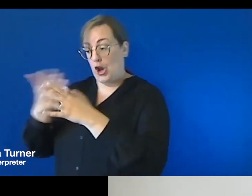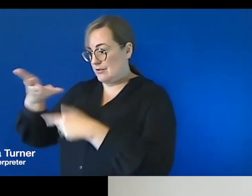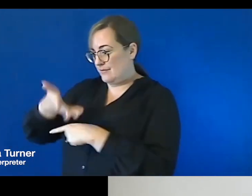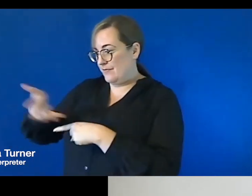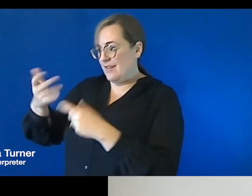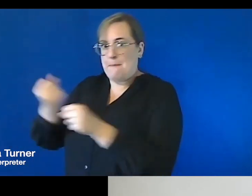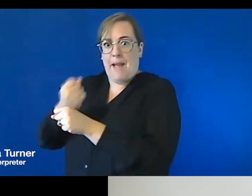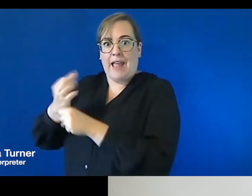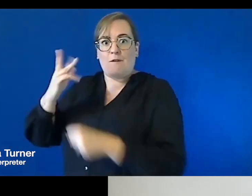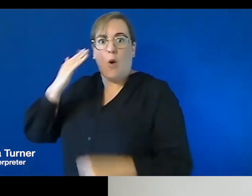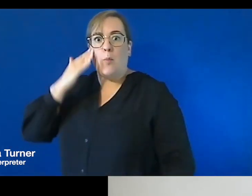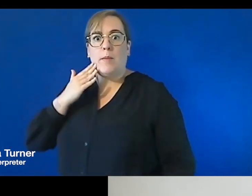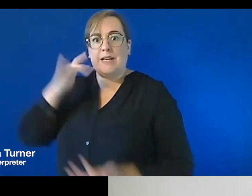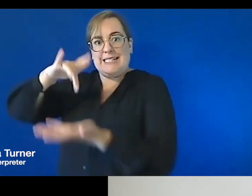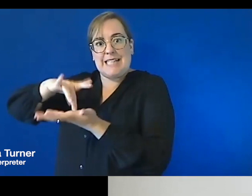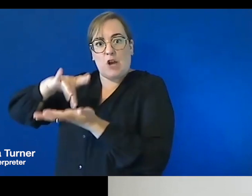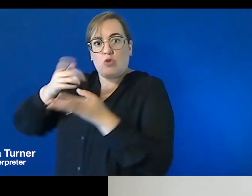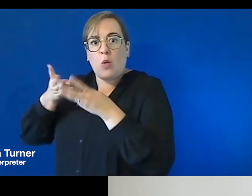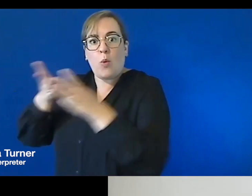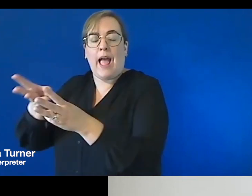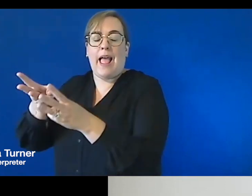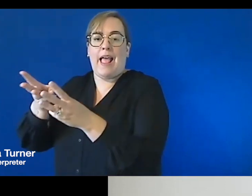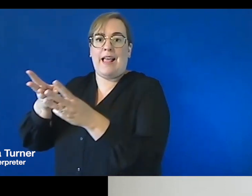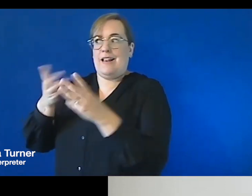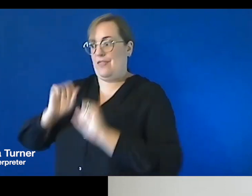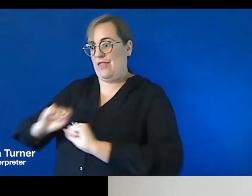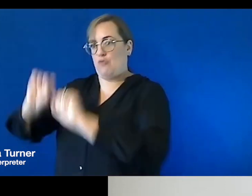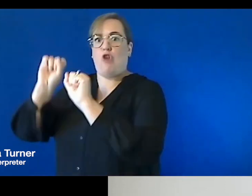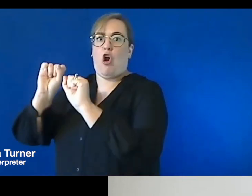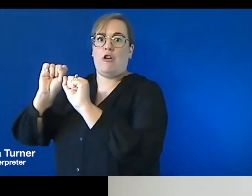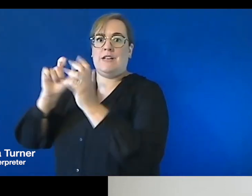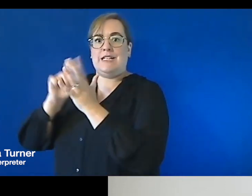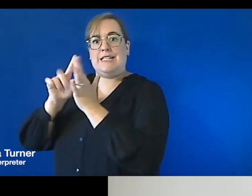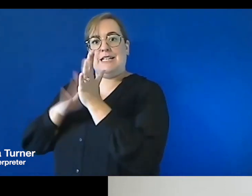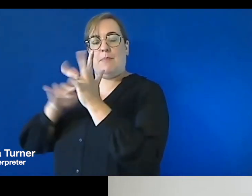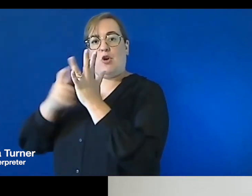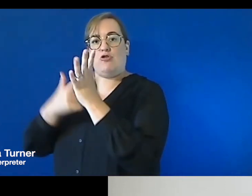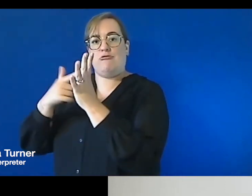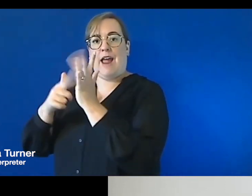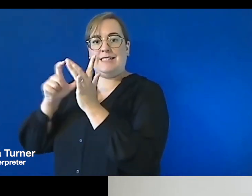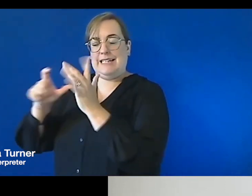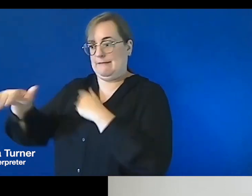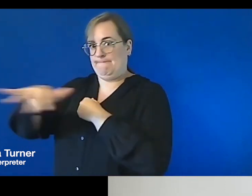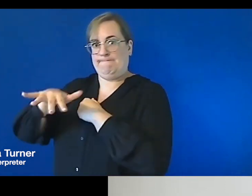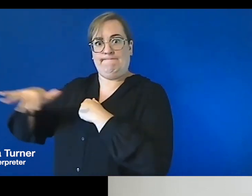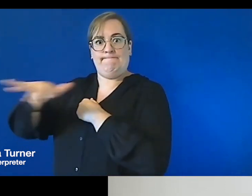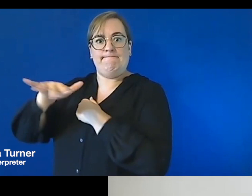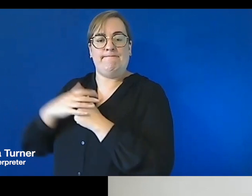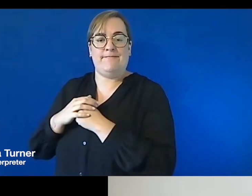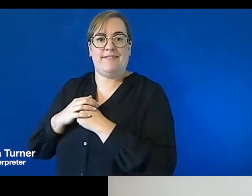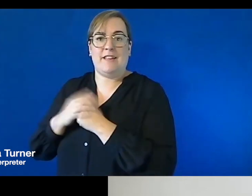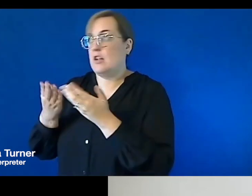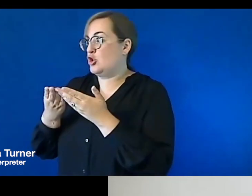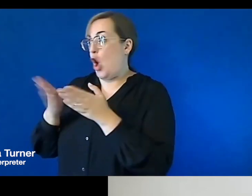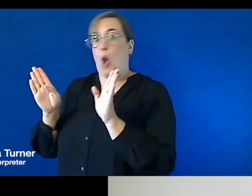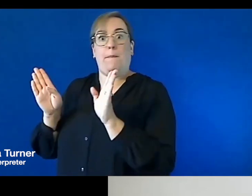centralized way, completely on democratic basis, yeah, complete open source and we will create an